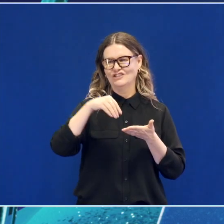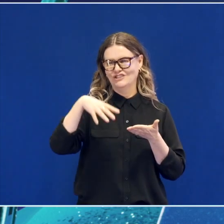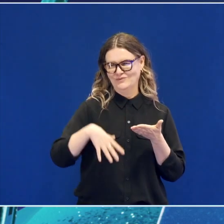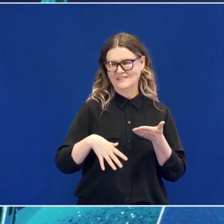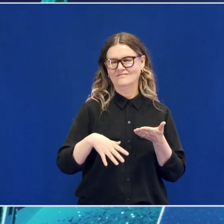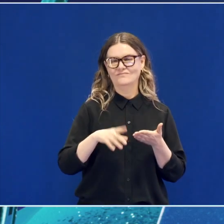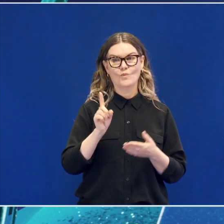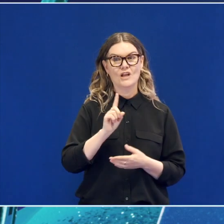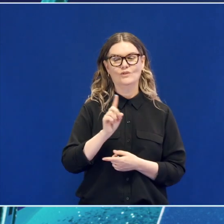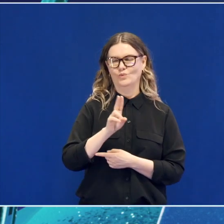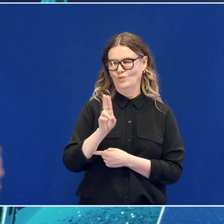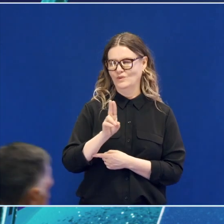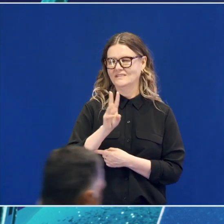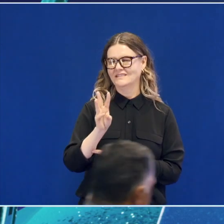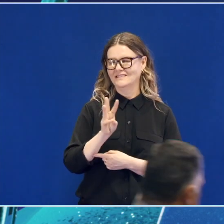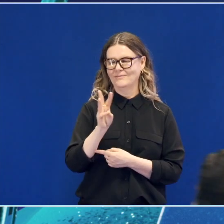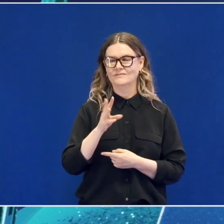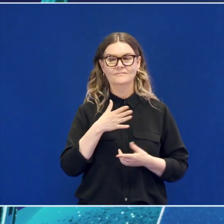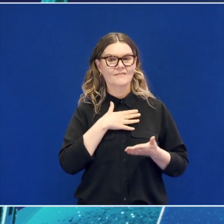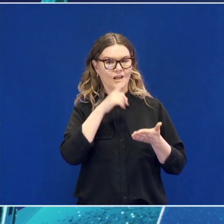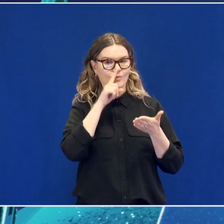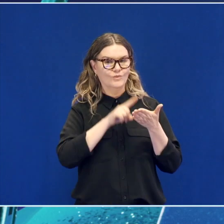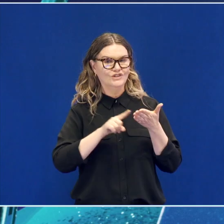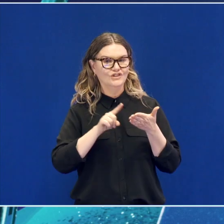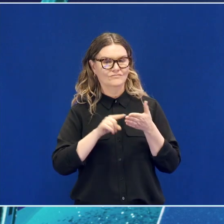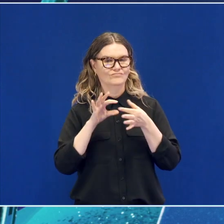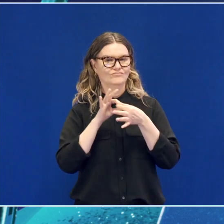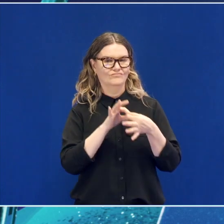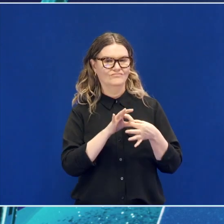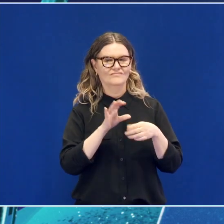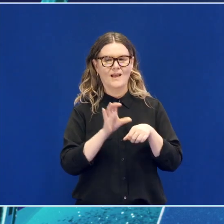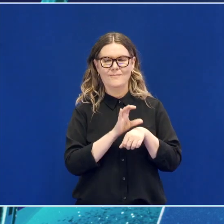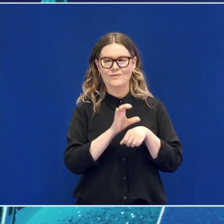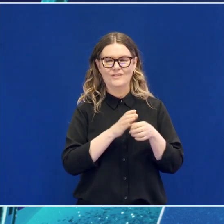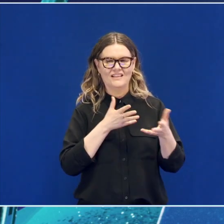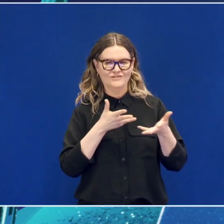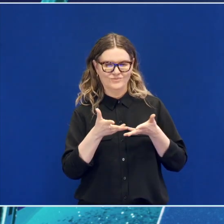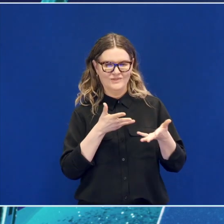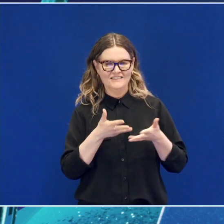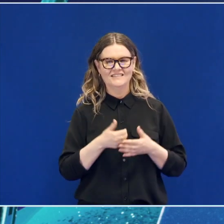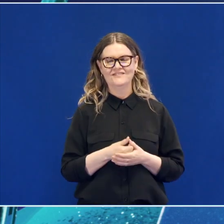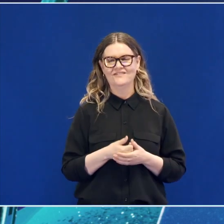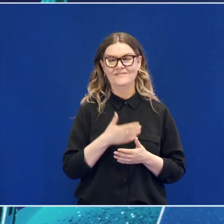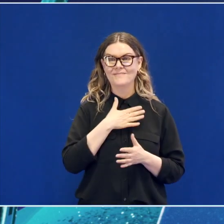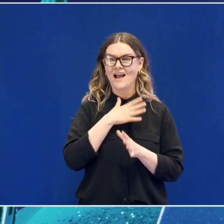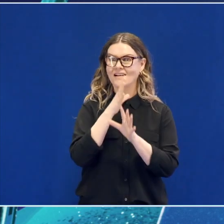but my interest lies in the intersection of AI and accessibility.